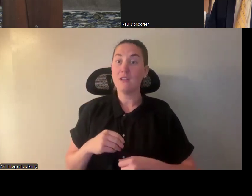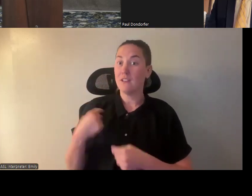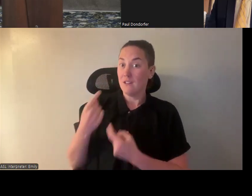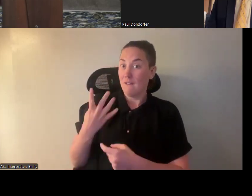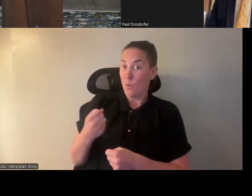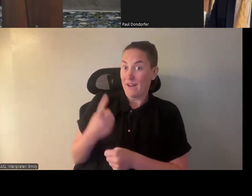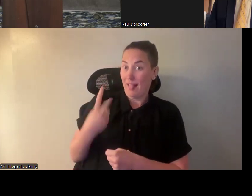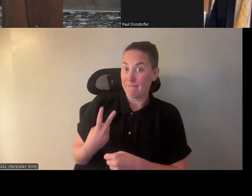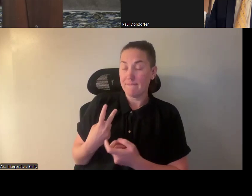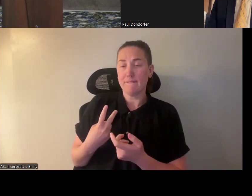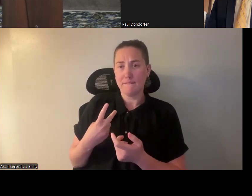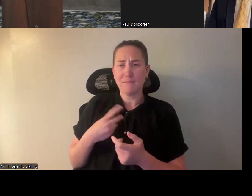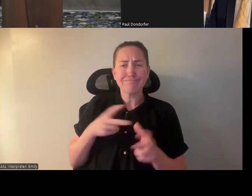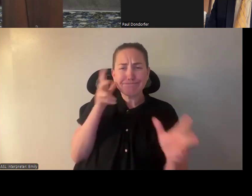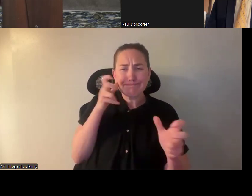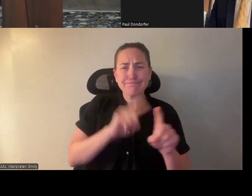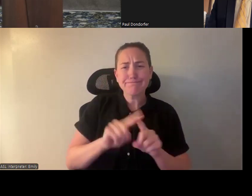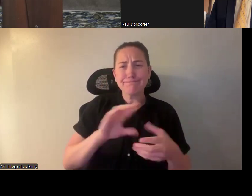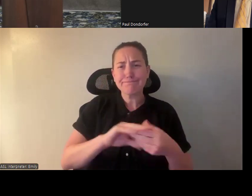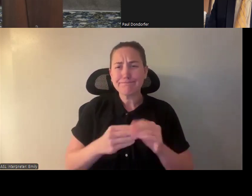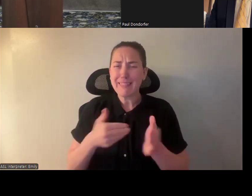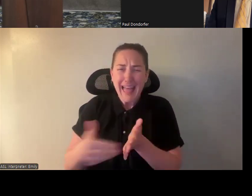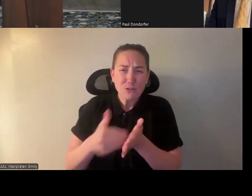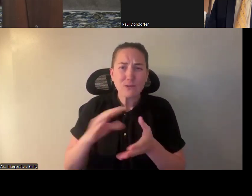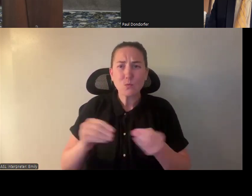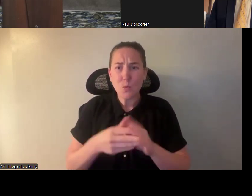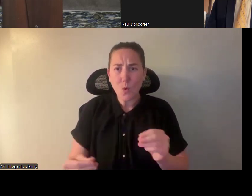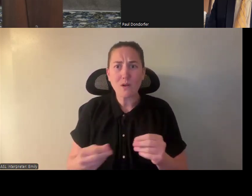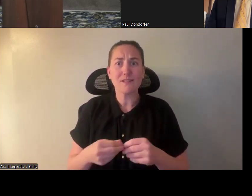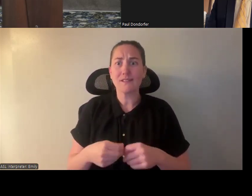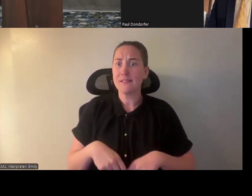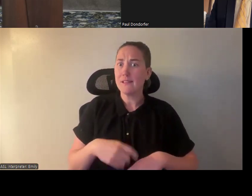heard hundreds if not thousands of stories about um why an individual might bring their family